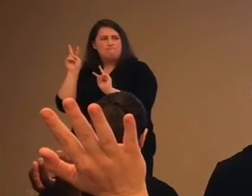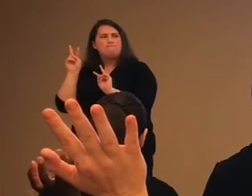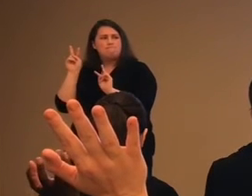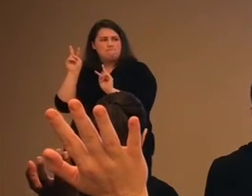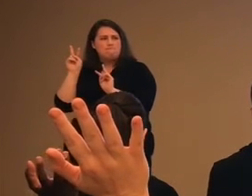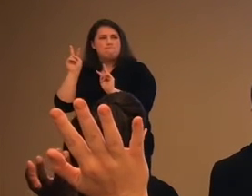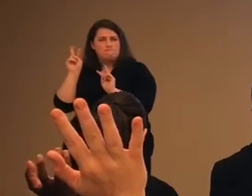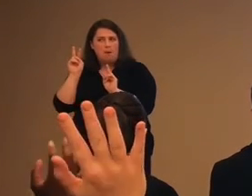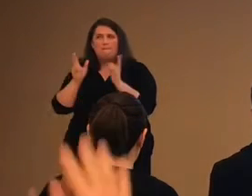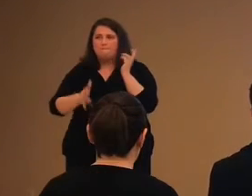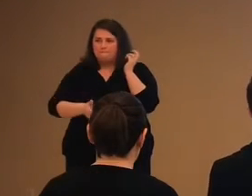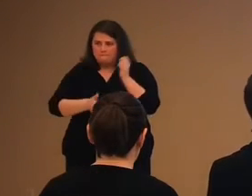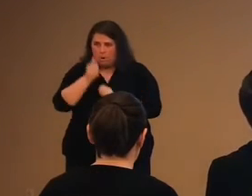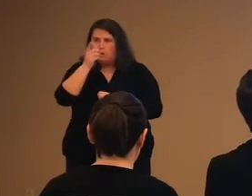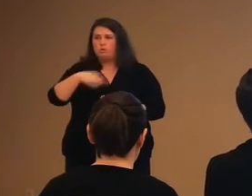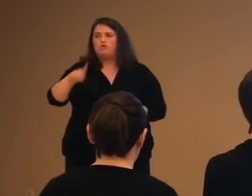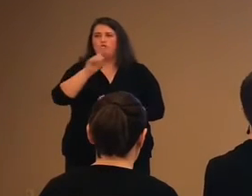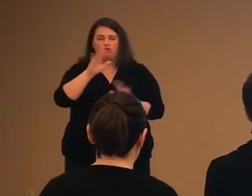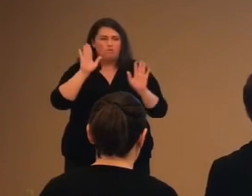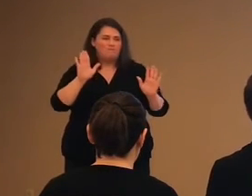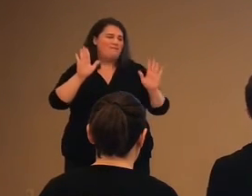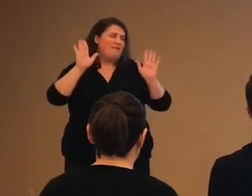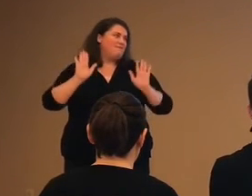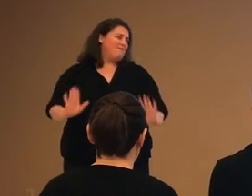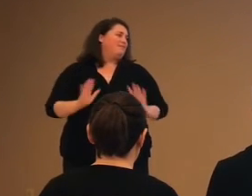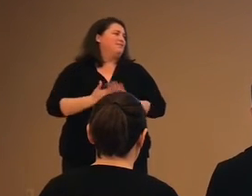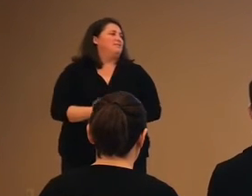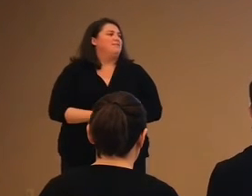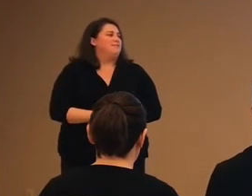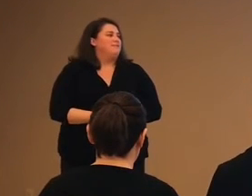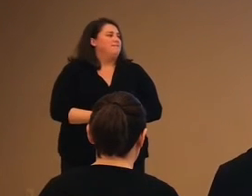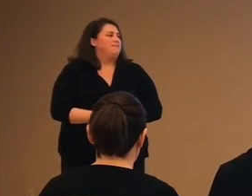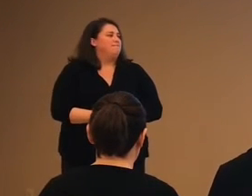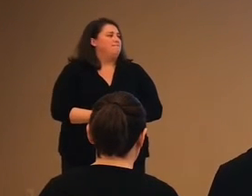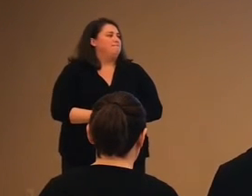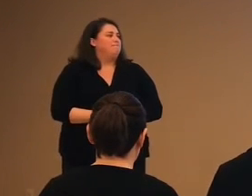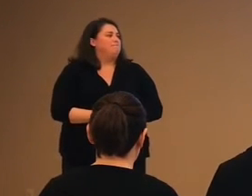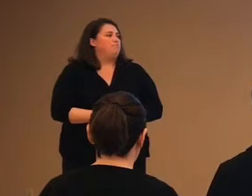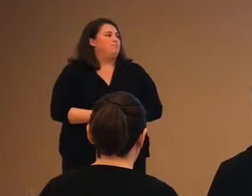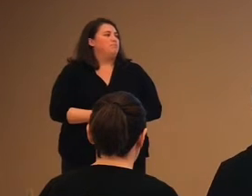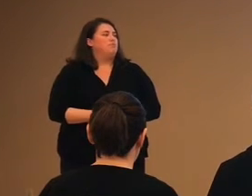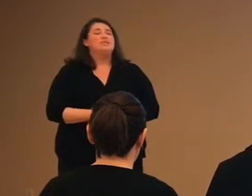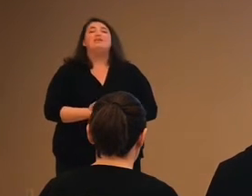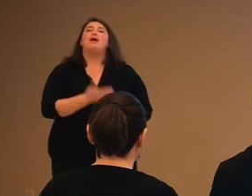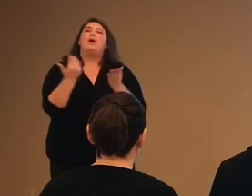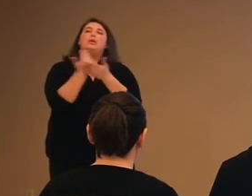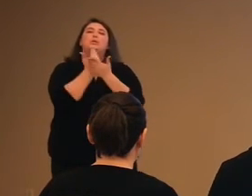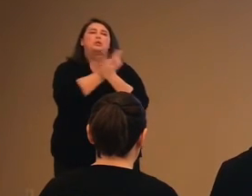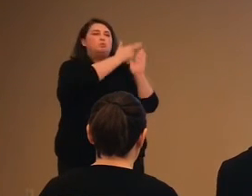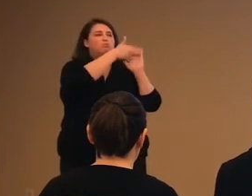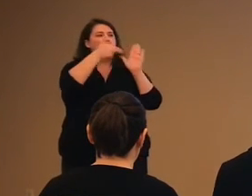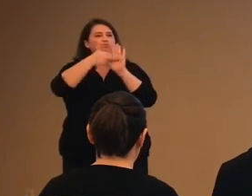Most everybody Fantastic we did some rebranding and our tagline this year is find yourself